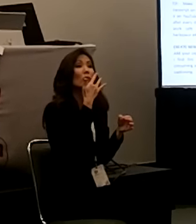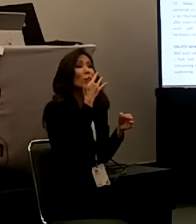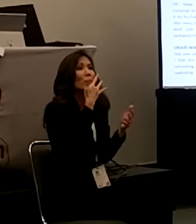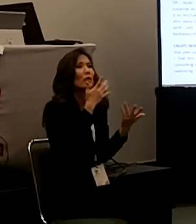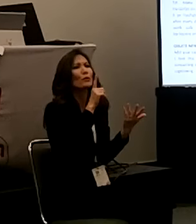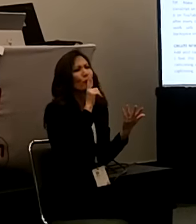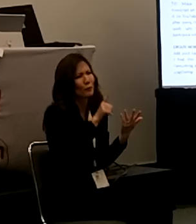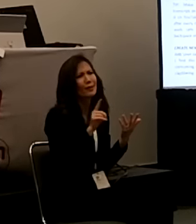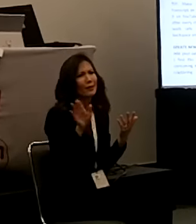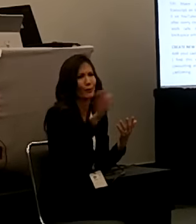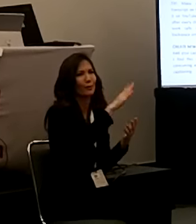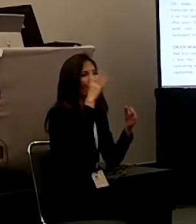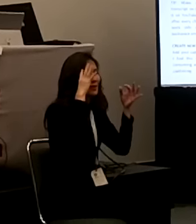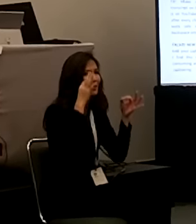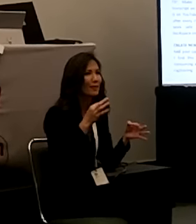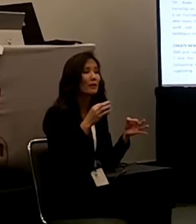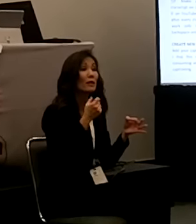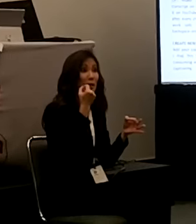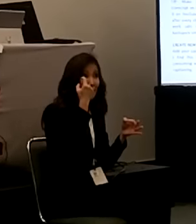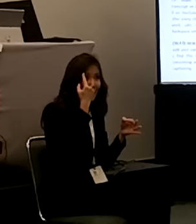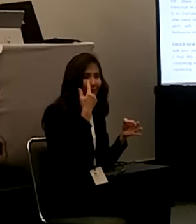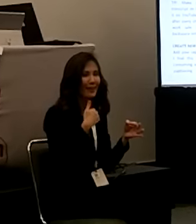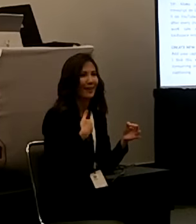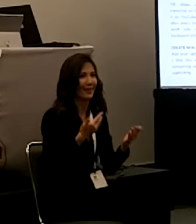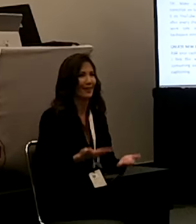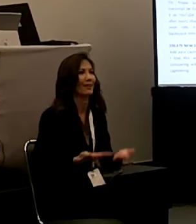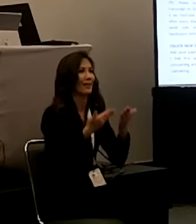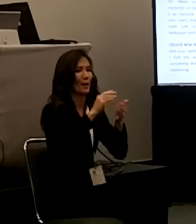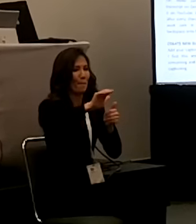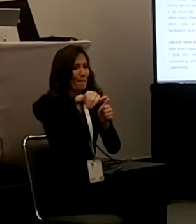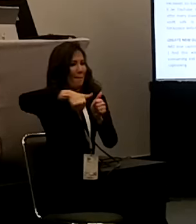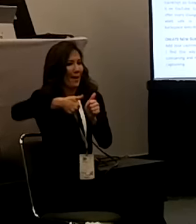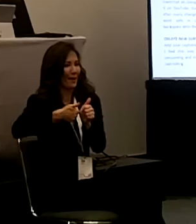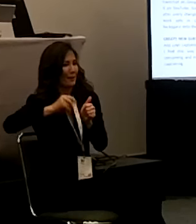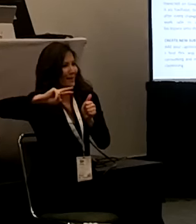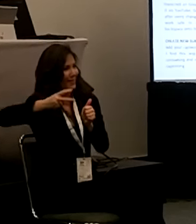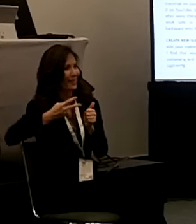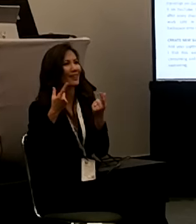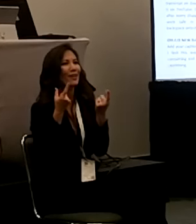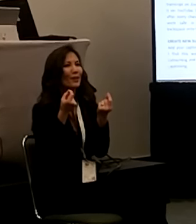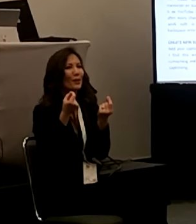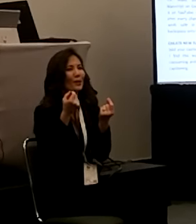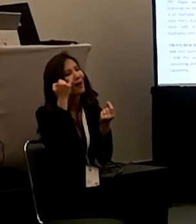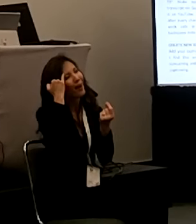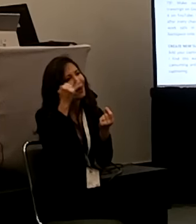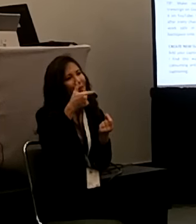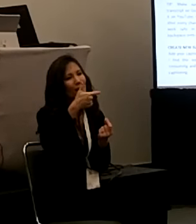But I always suggest having a backup option, like Google Doc, so it doesn't go lost.